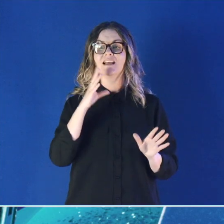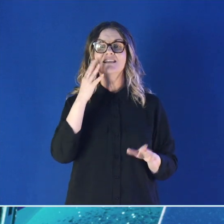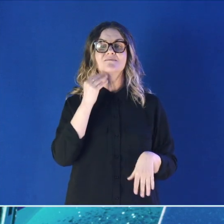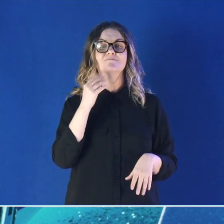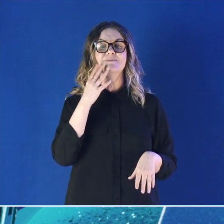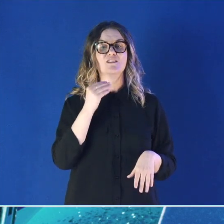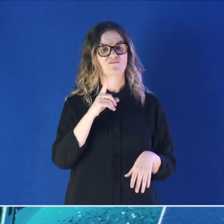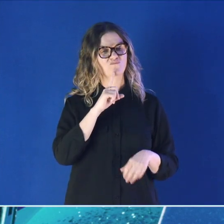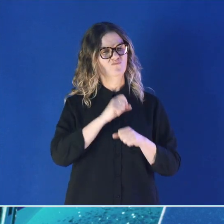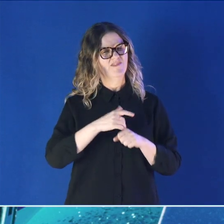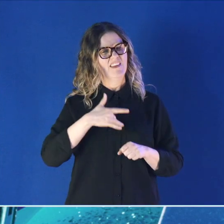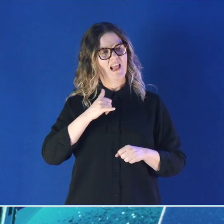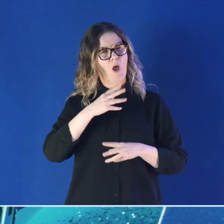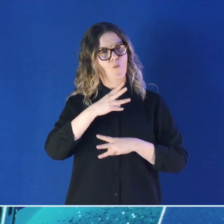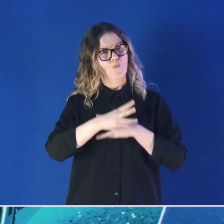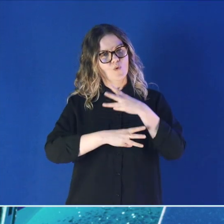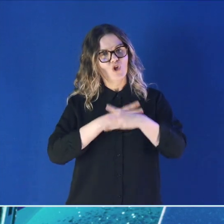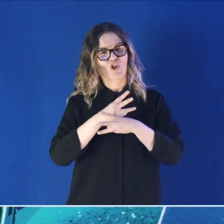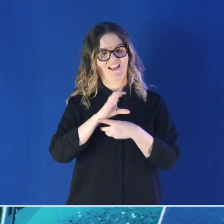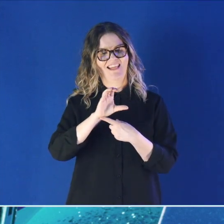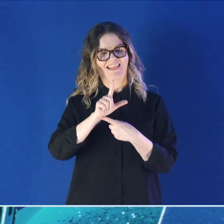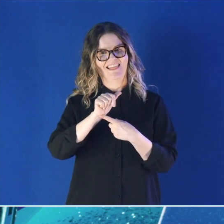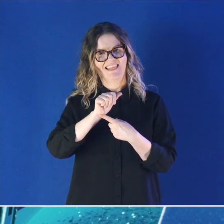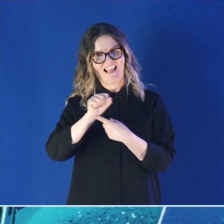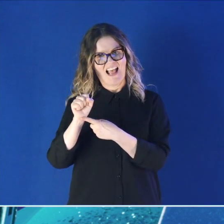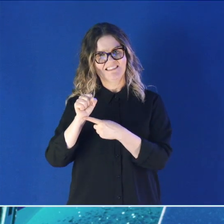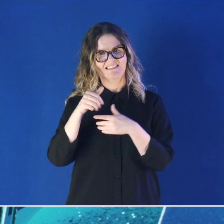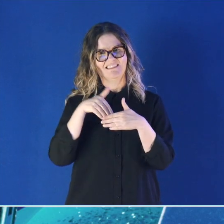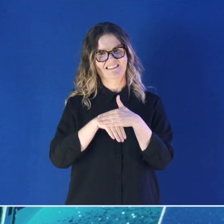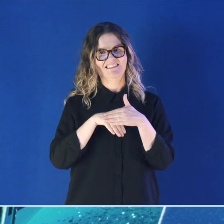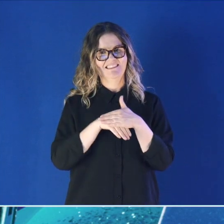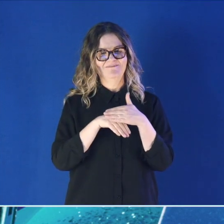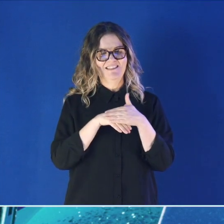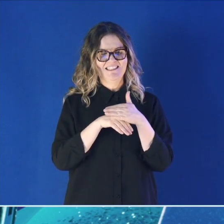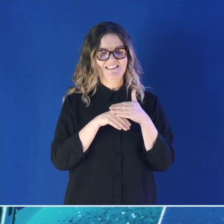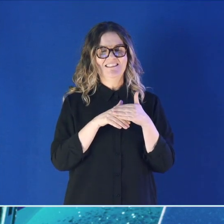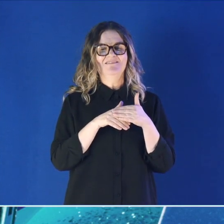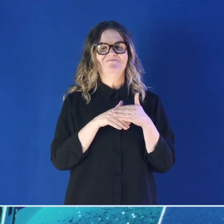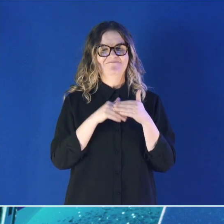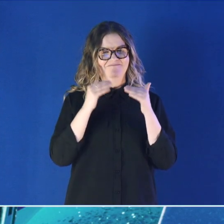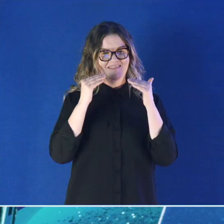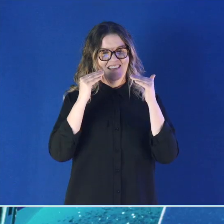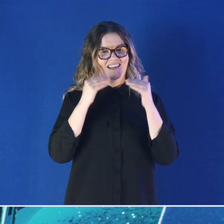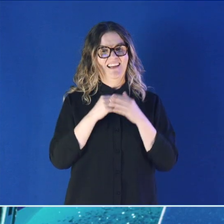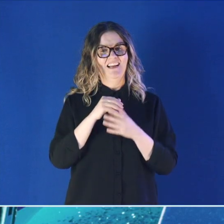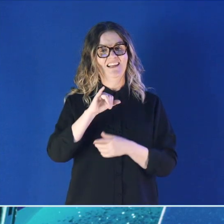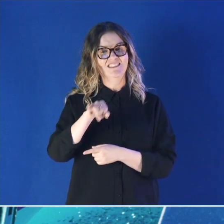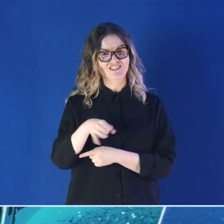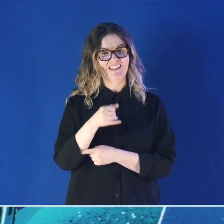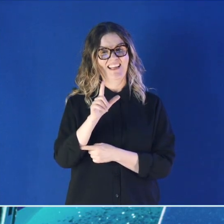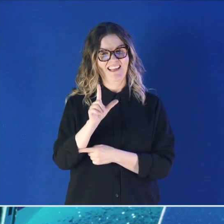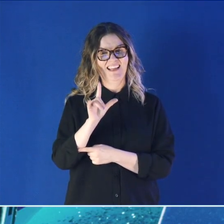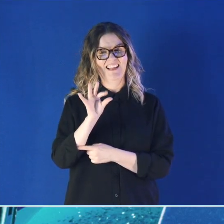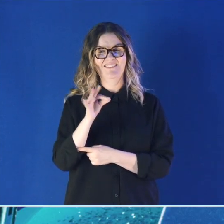And I had a tear because having Jenny say that meant we were doing something right in our venue.